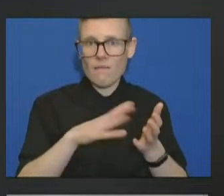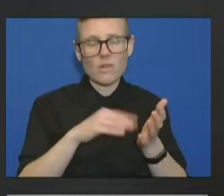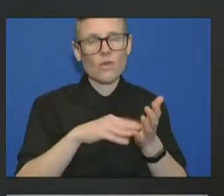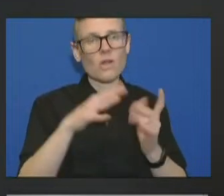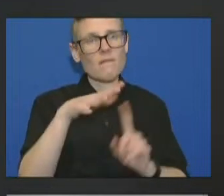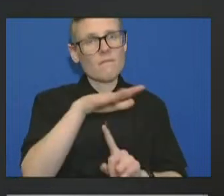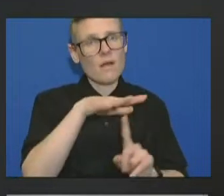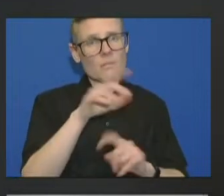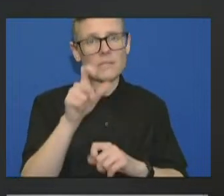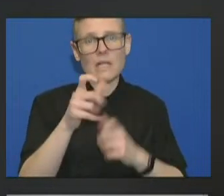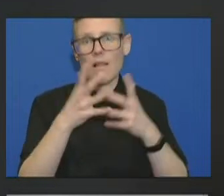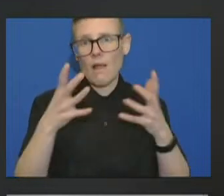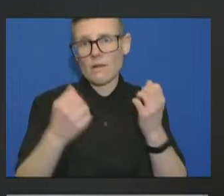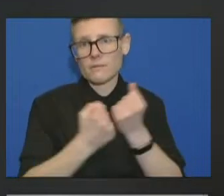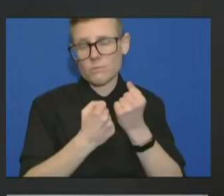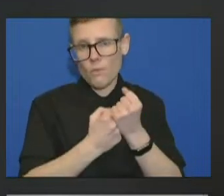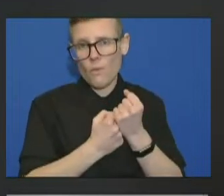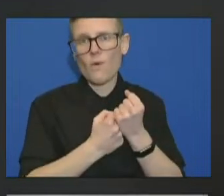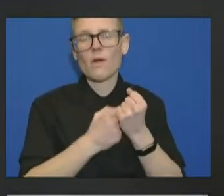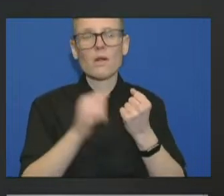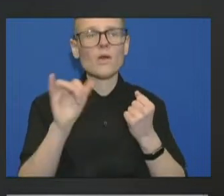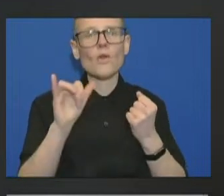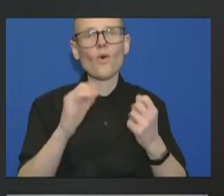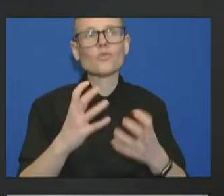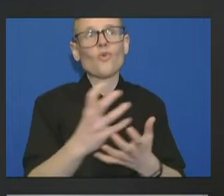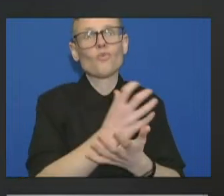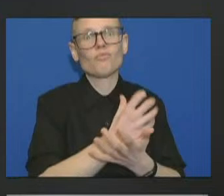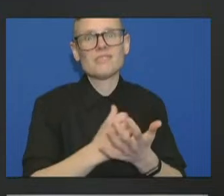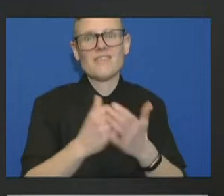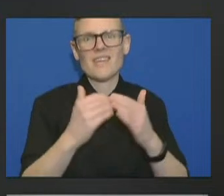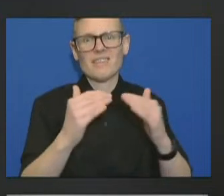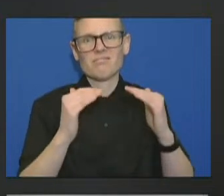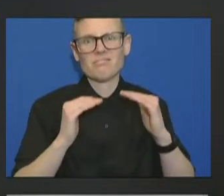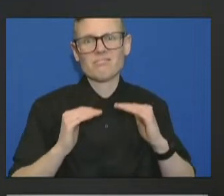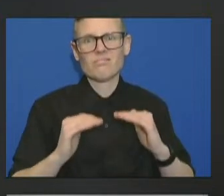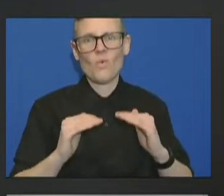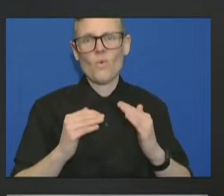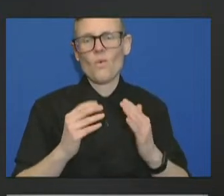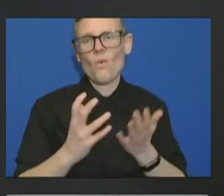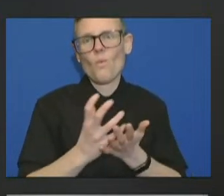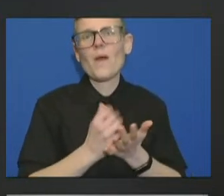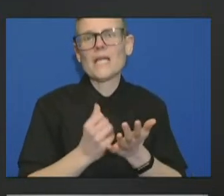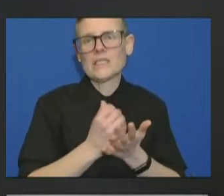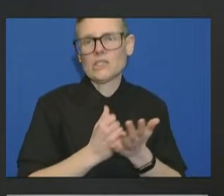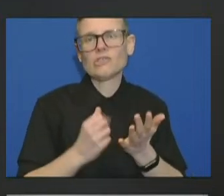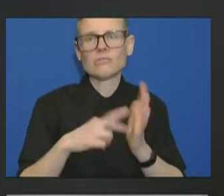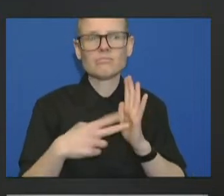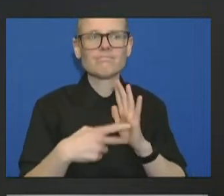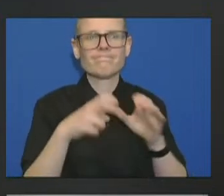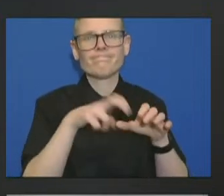employees, are in some of our toughest learning environments and need a lot of support. They